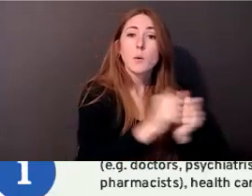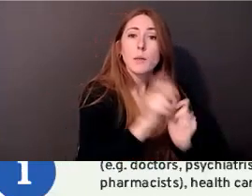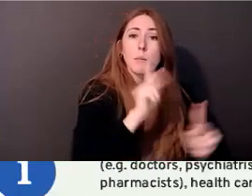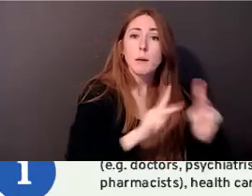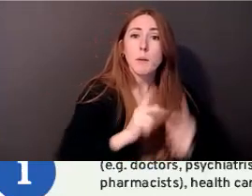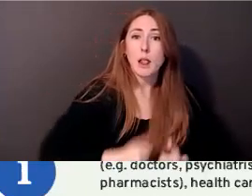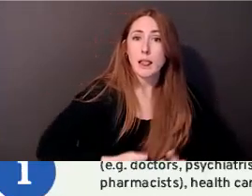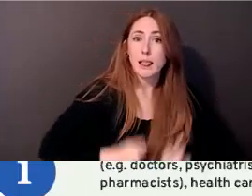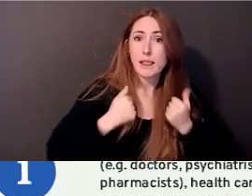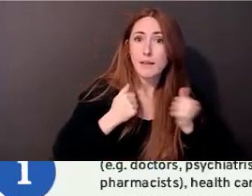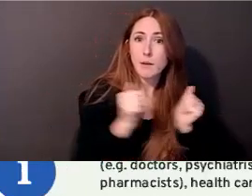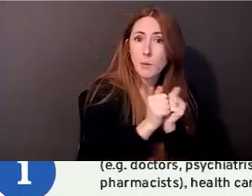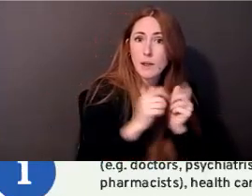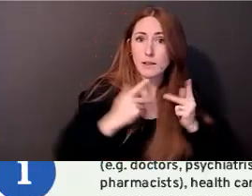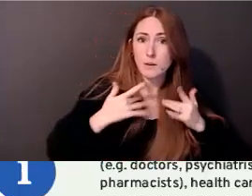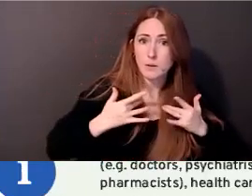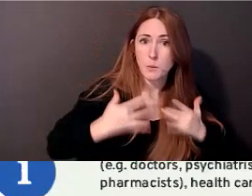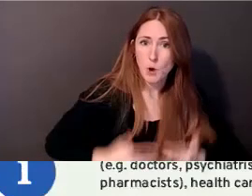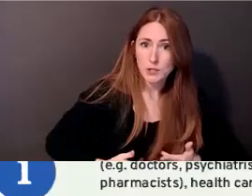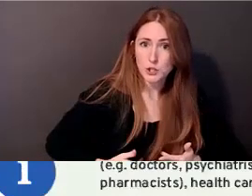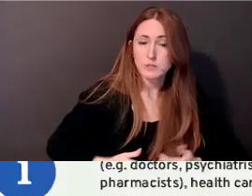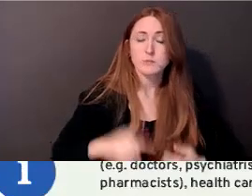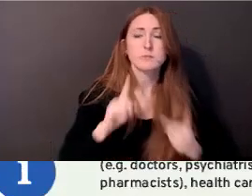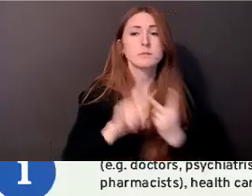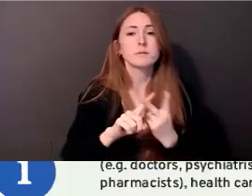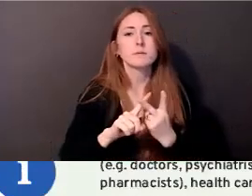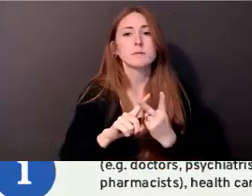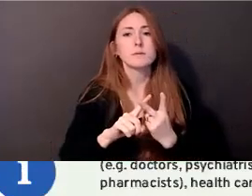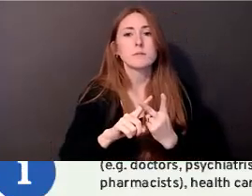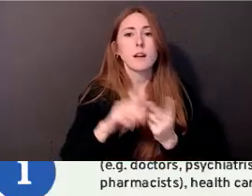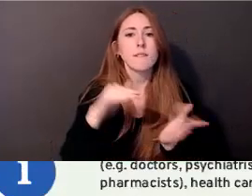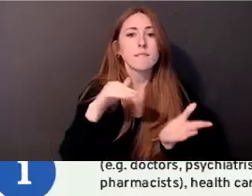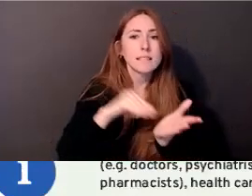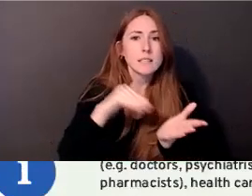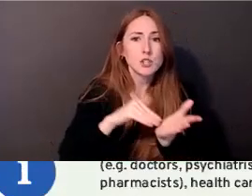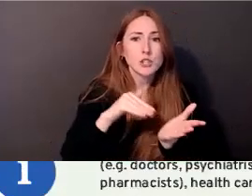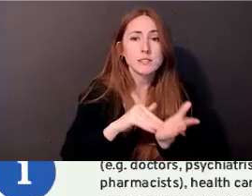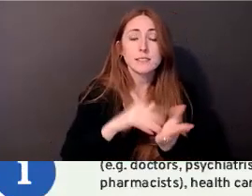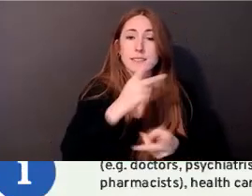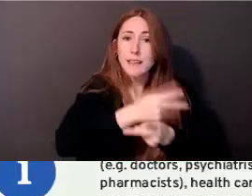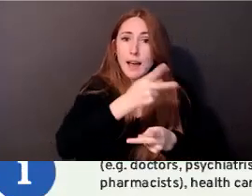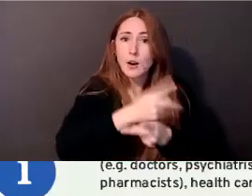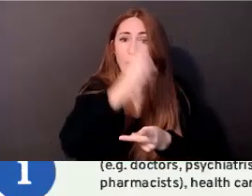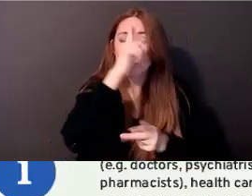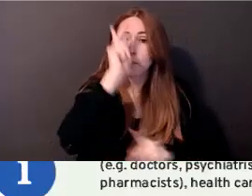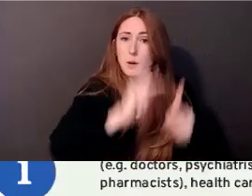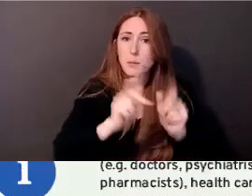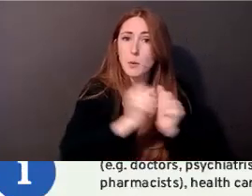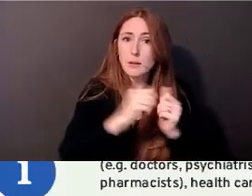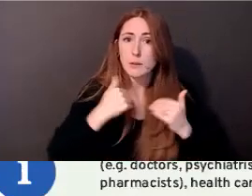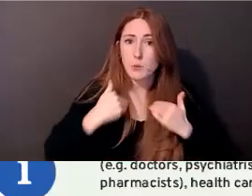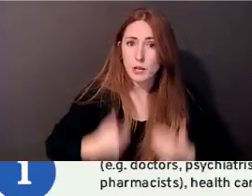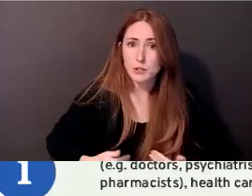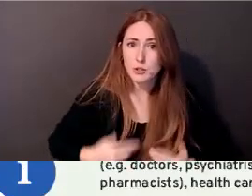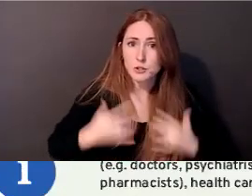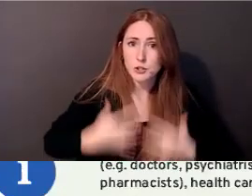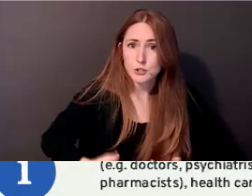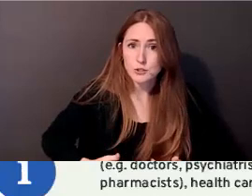for people living with depression, researchers, et cetera. So asking what people thought, reviewing the literature